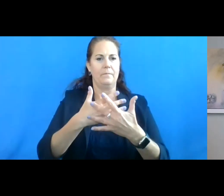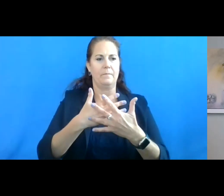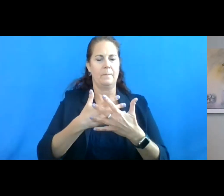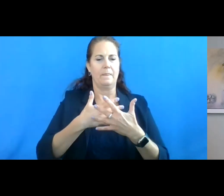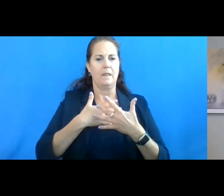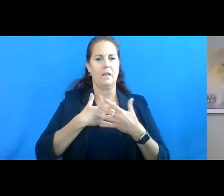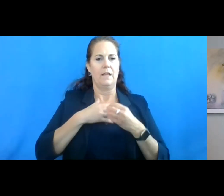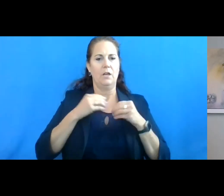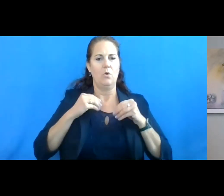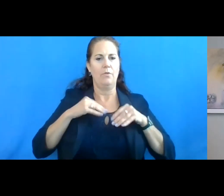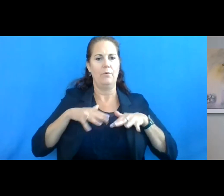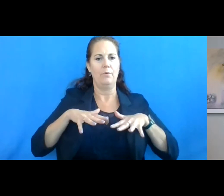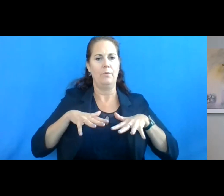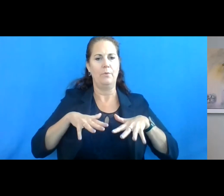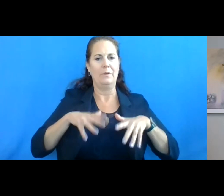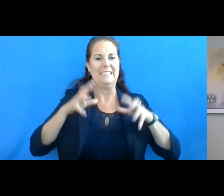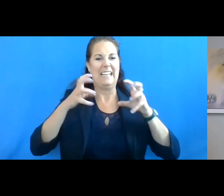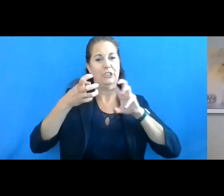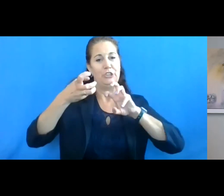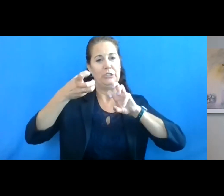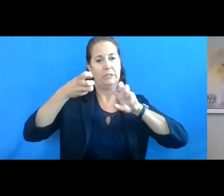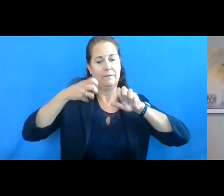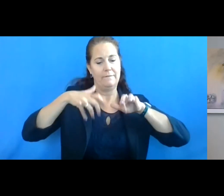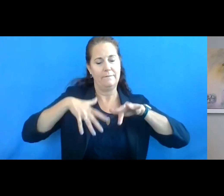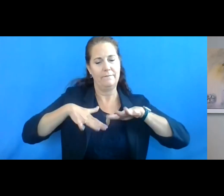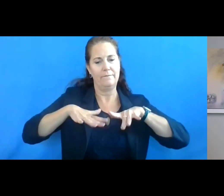your feet, your legs and feet especially, going down to the earth.